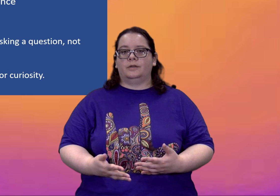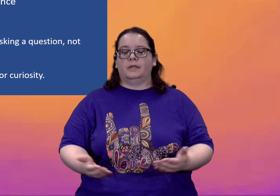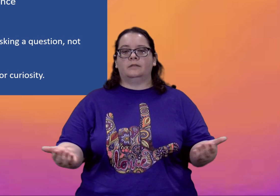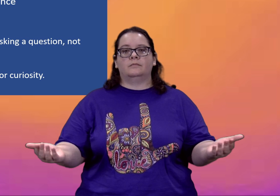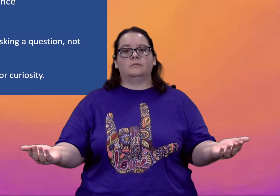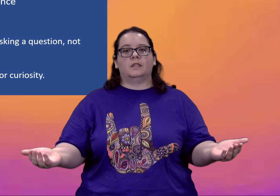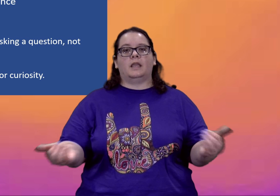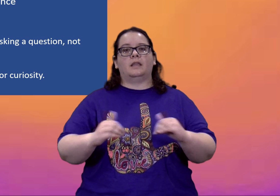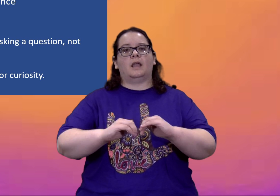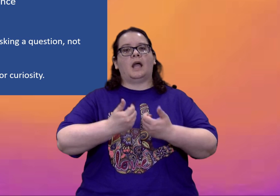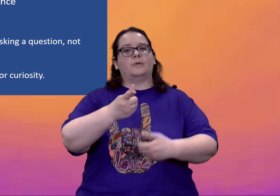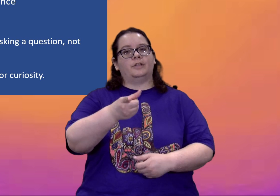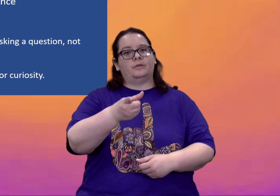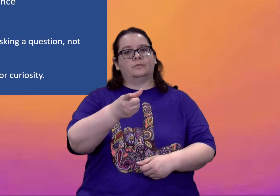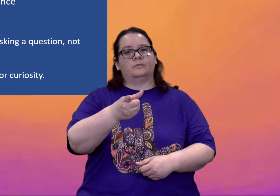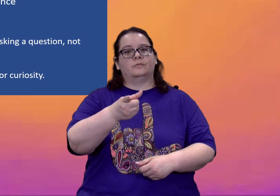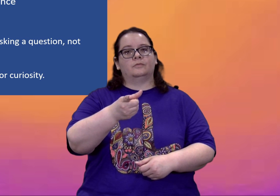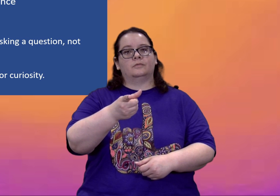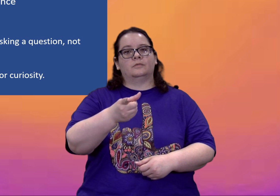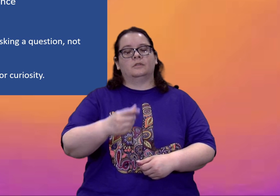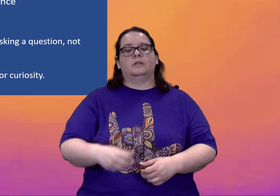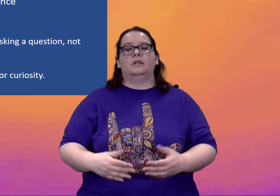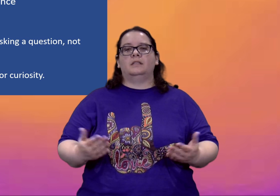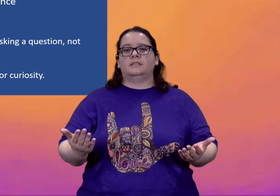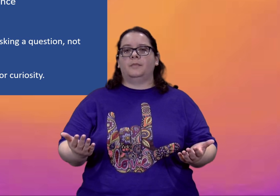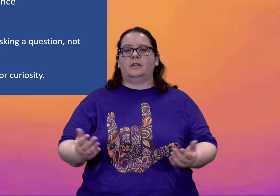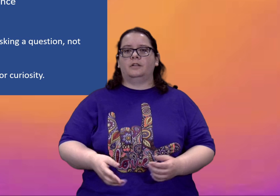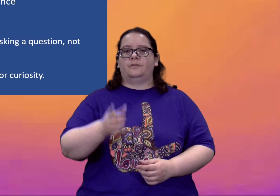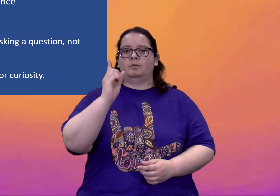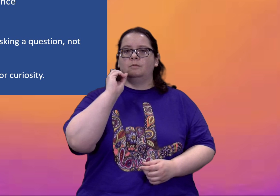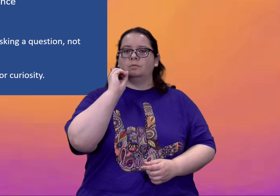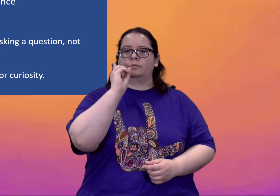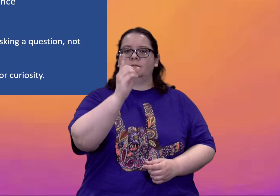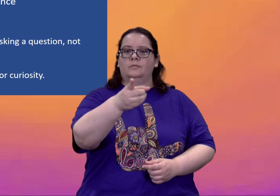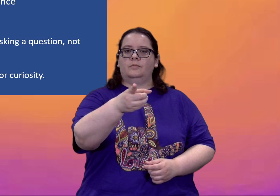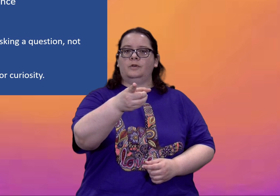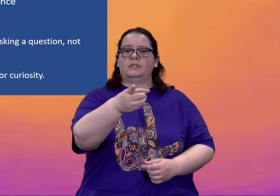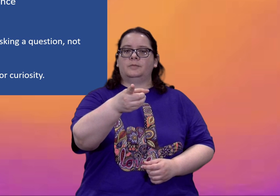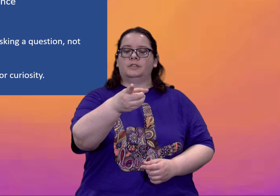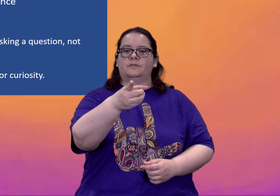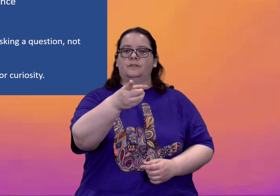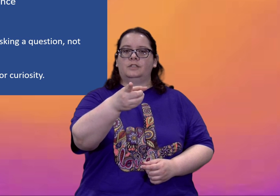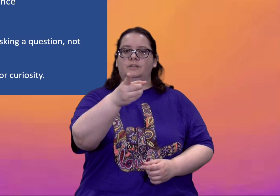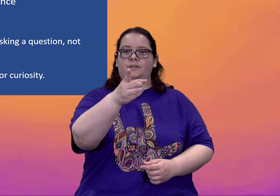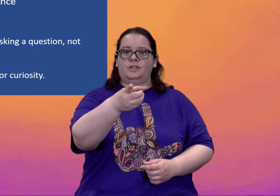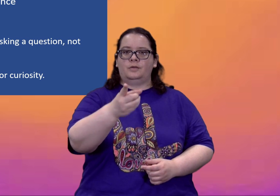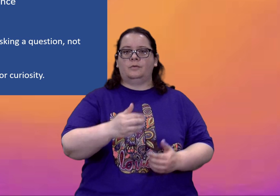they're in. Like, "How are you?", it doesn't matter if you point to the person first for "you"